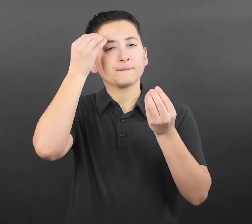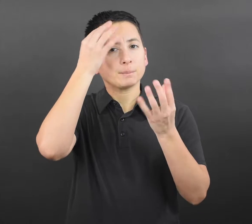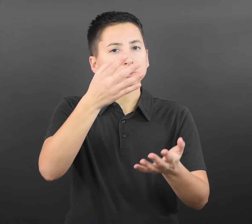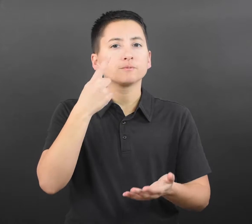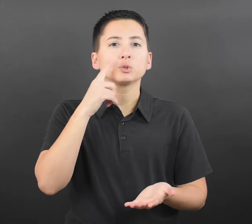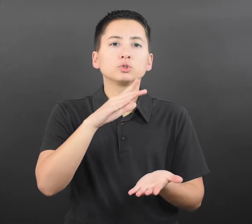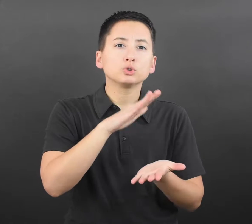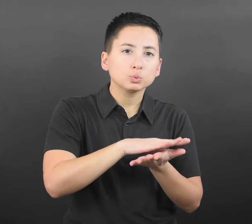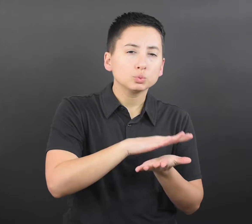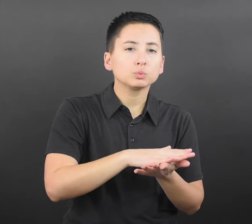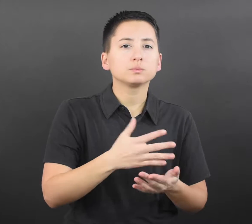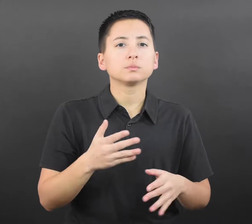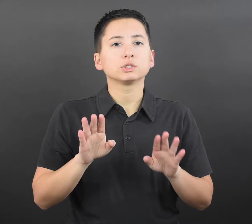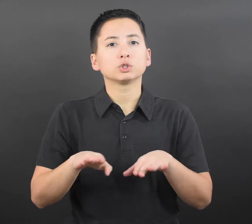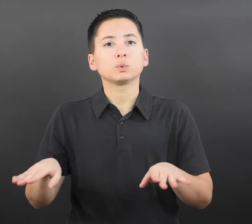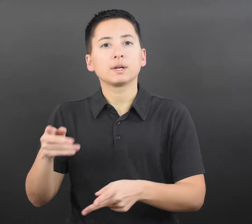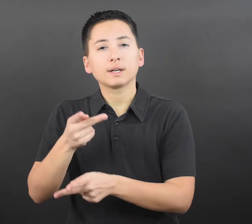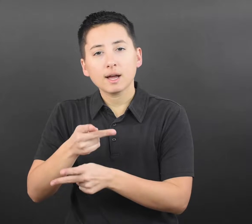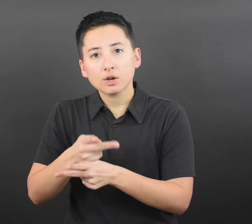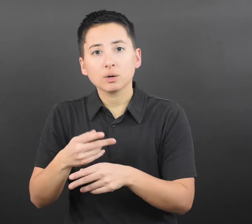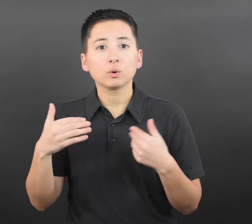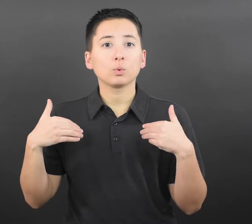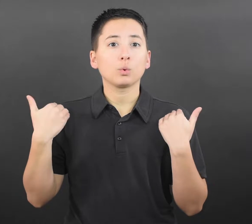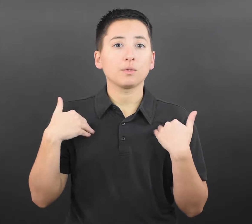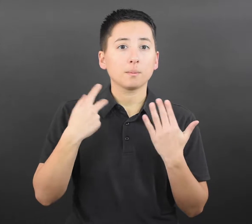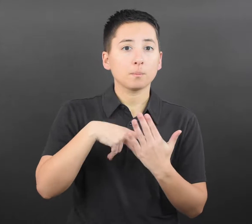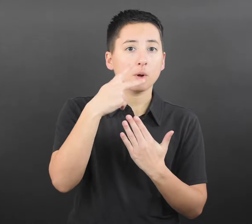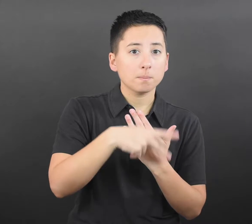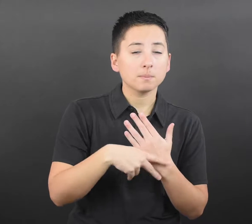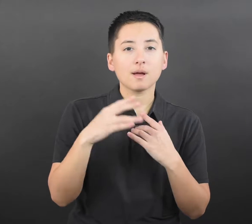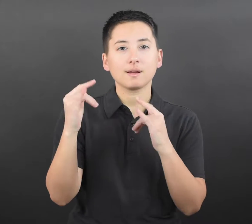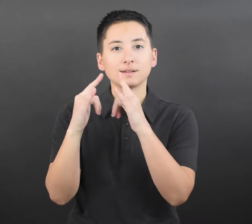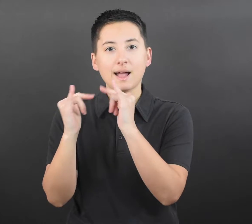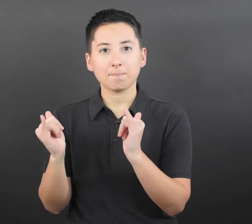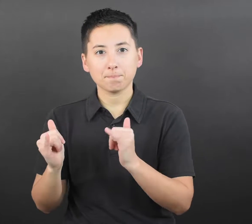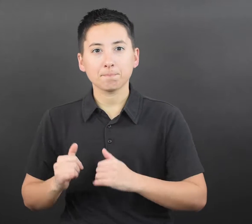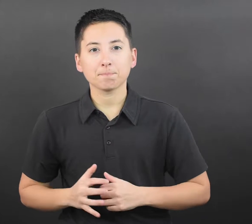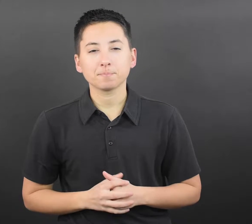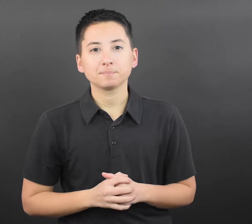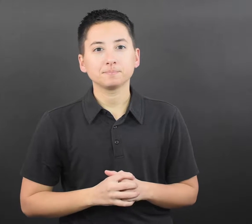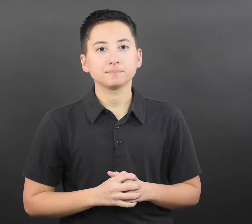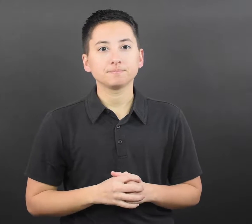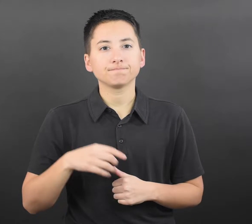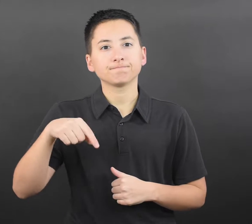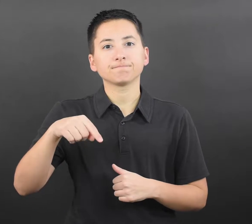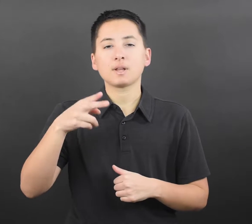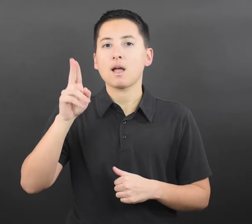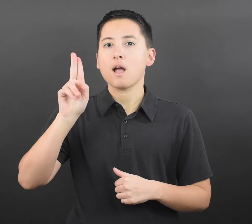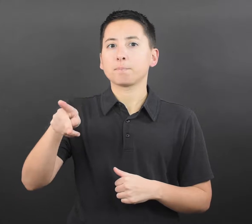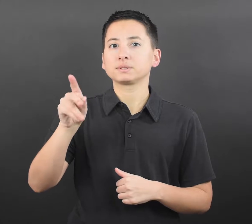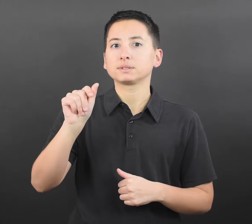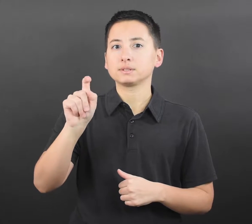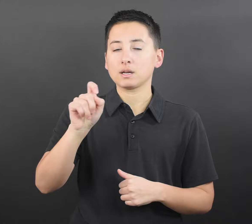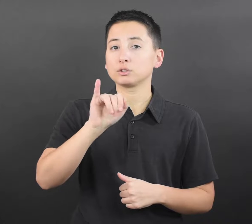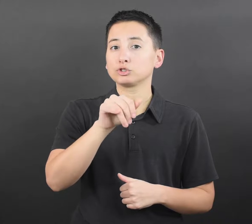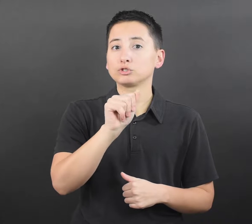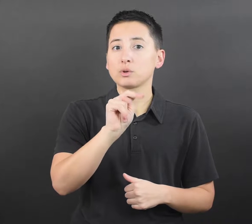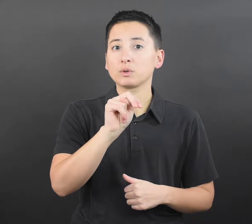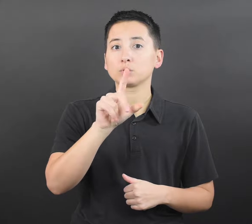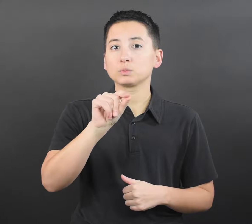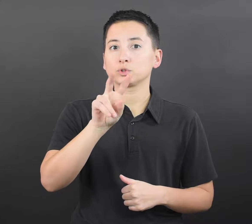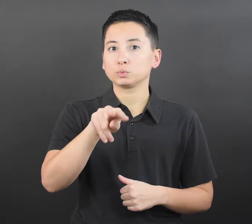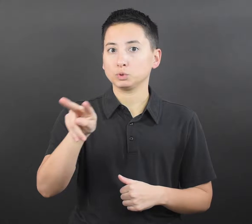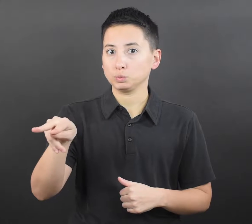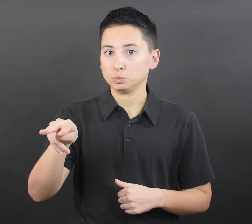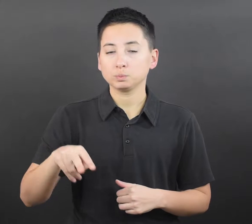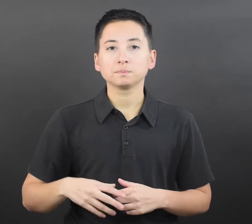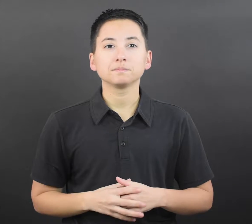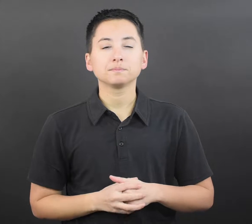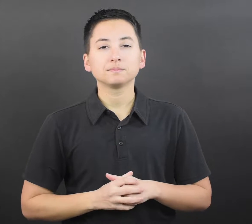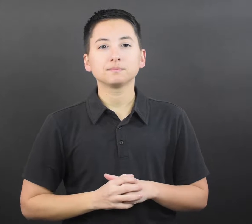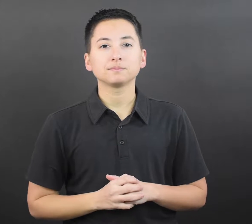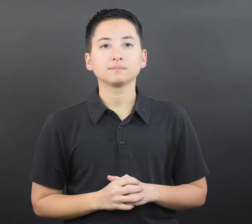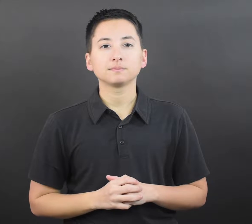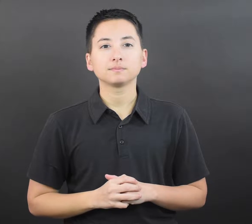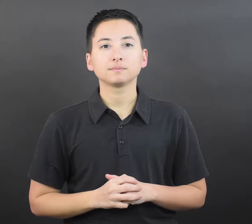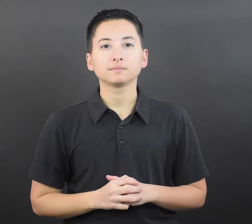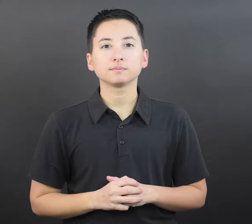INFORMATION FOR SCHOOLS, CHILD CARE, YOUTH PROGRAMS, AND CAMPS Updates Jan 2022